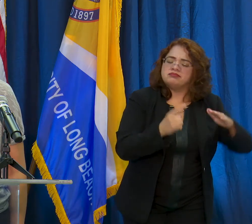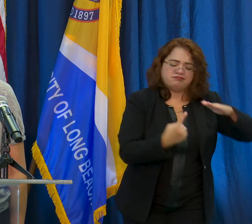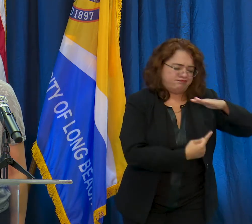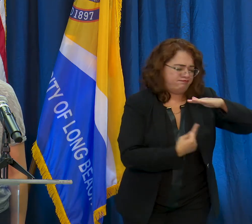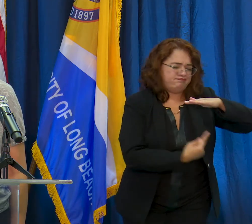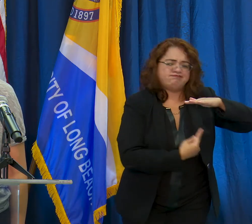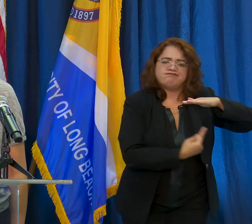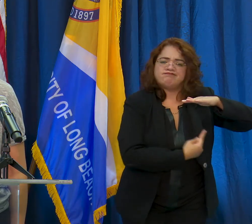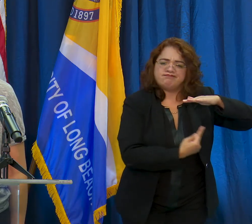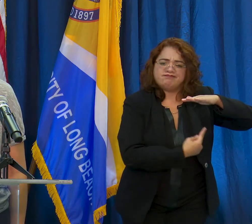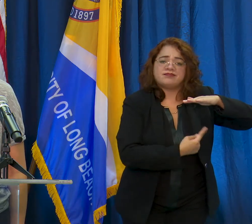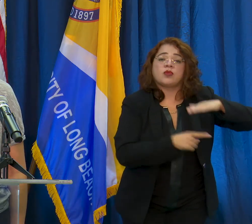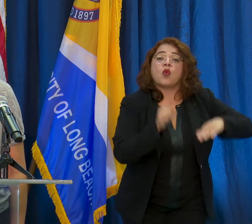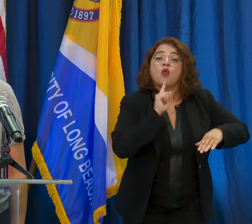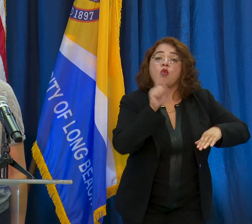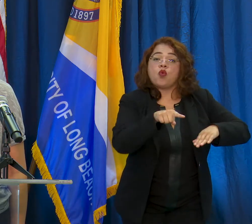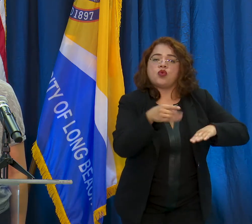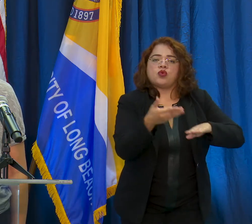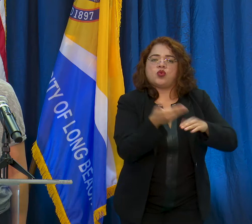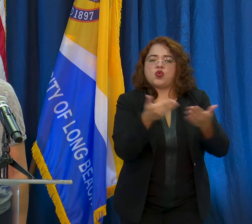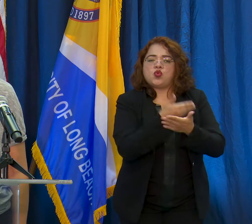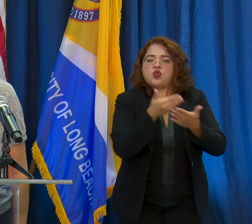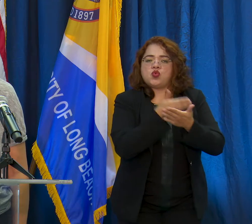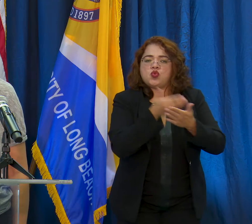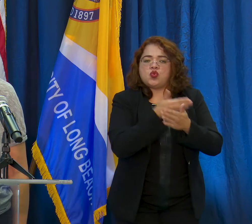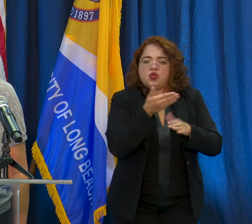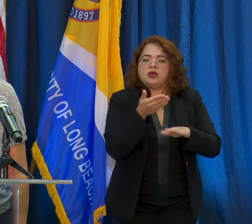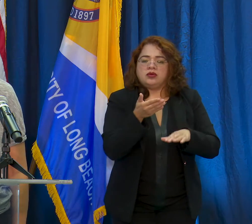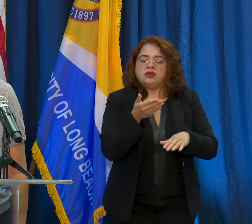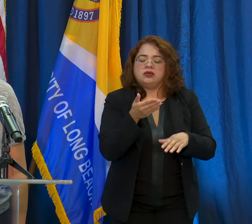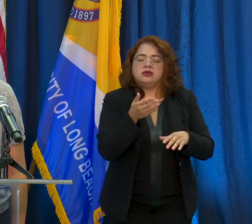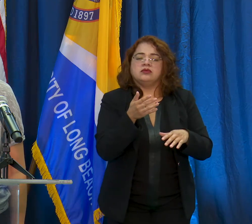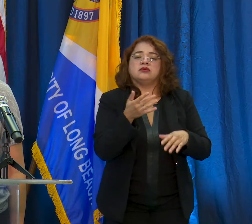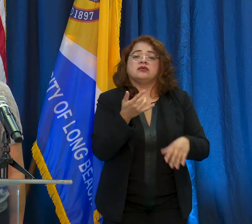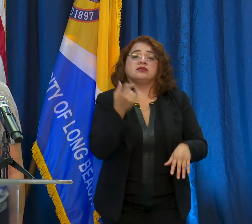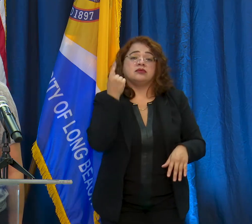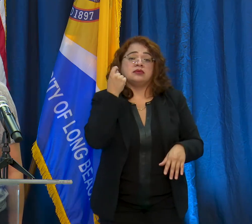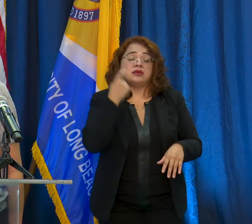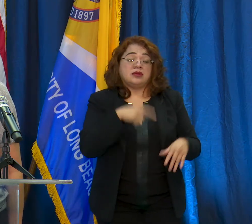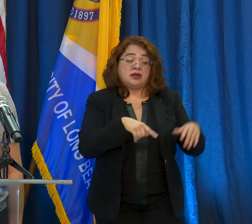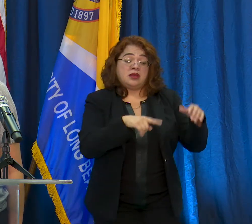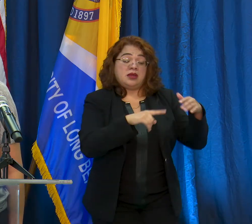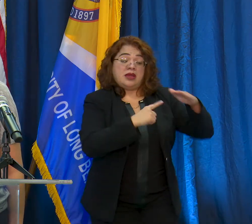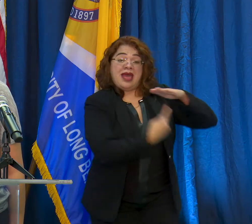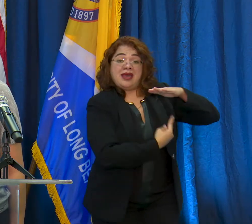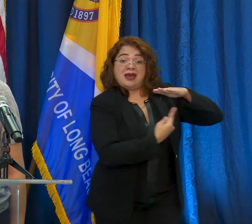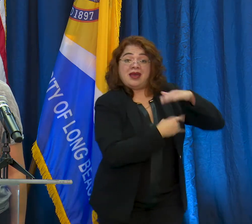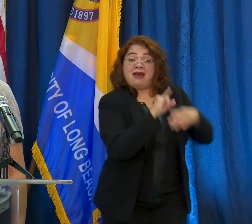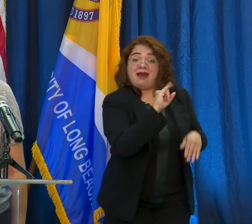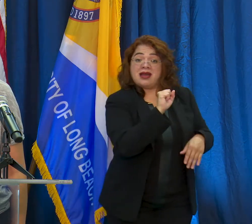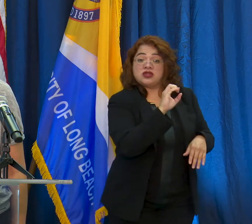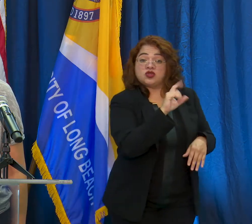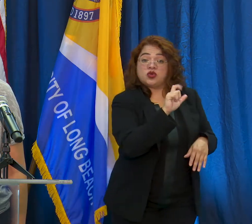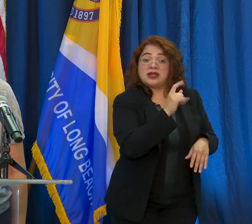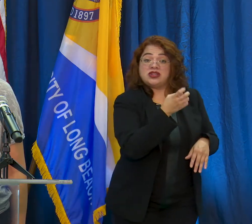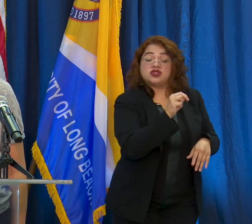and the isolation order is for those who have either tested positive for COVID-19